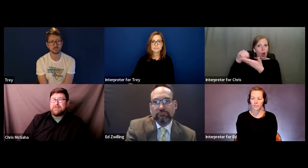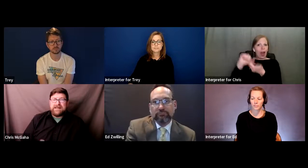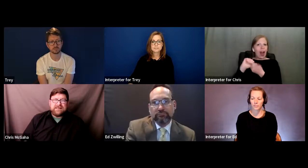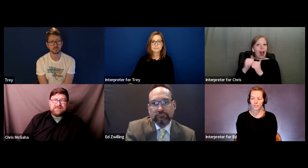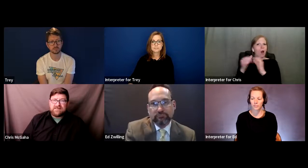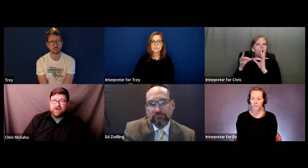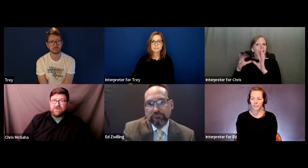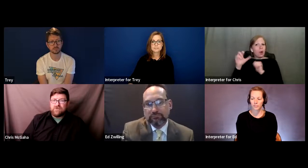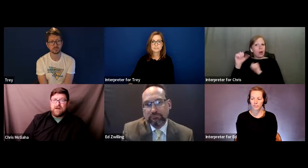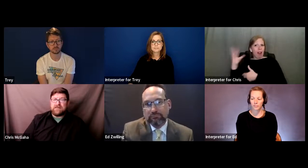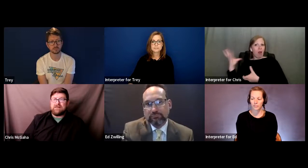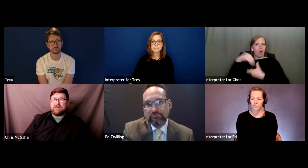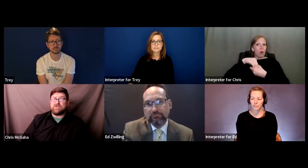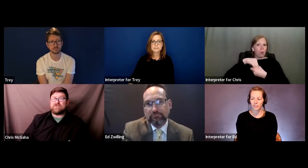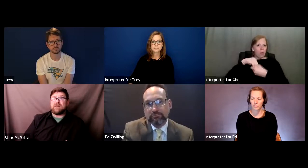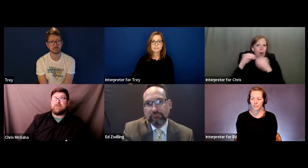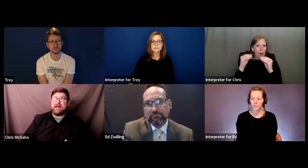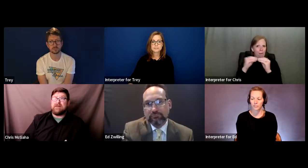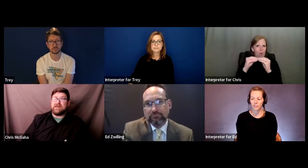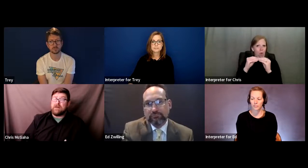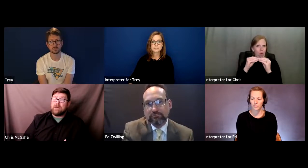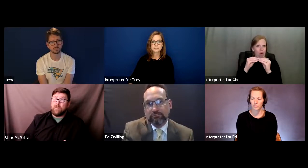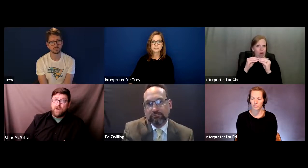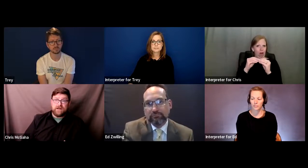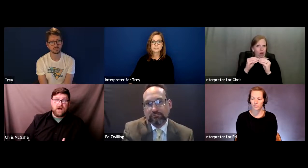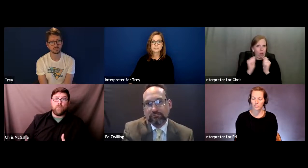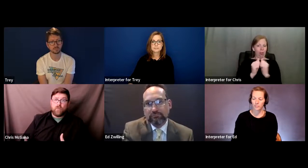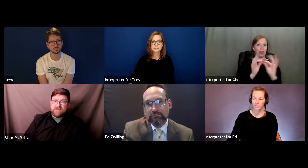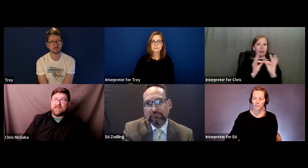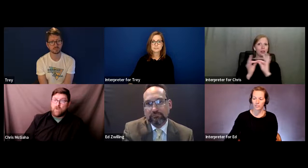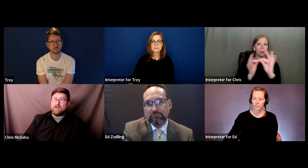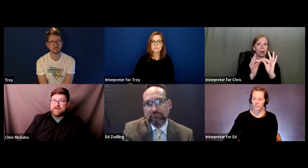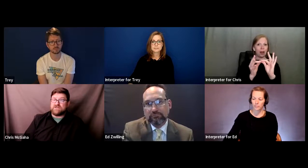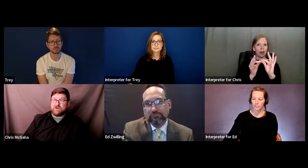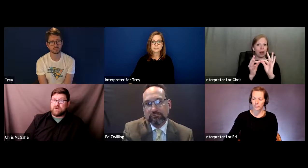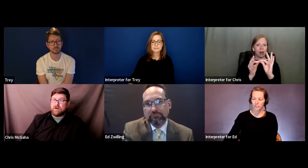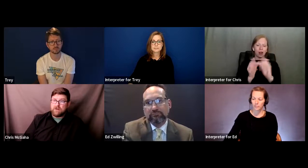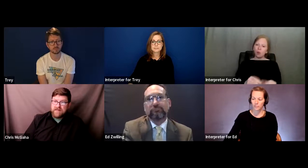But again, still, you're talking about having, one, a really qualified interpreter that